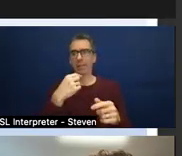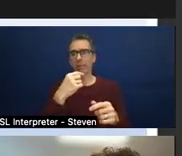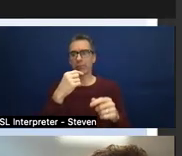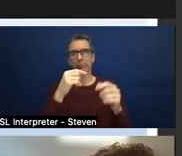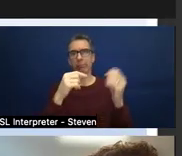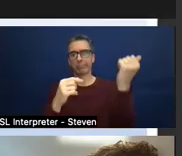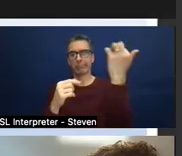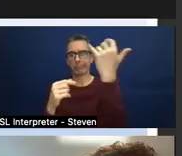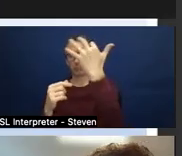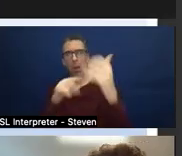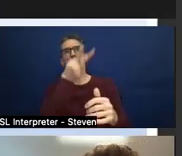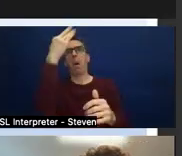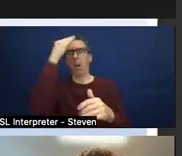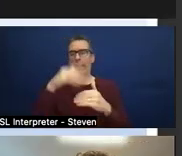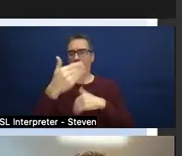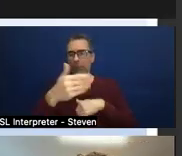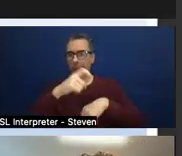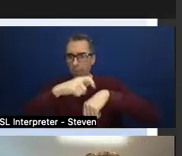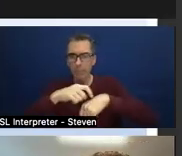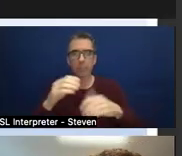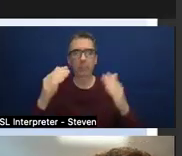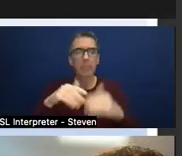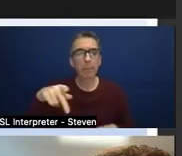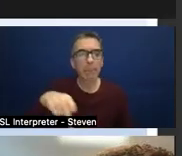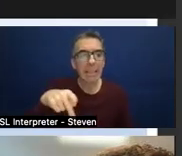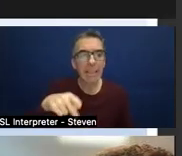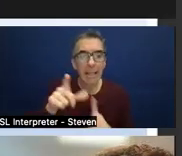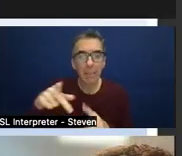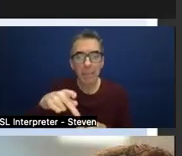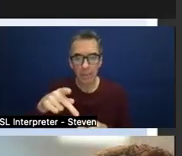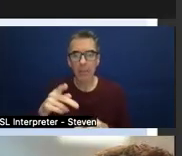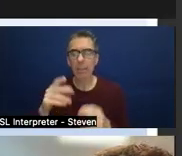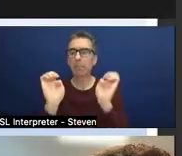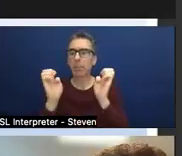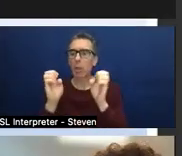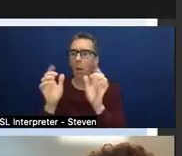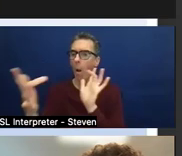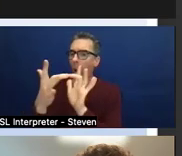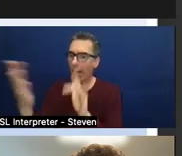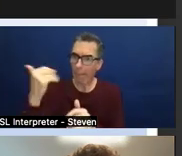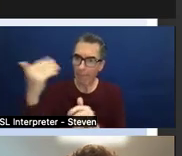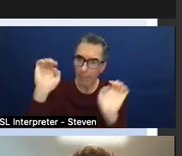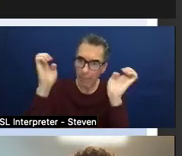Letter P shows an emergency call box Q shows lighting, which will be on the station platform